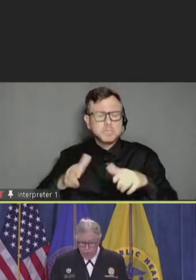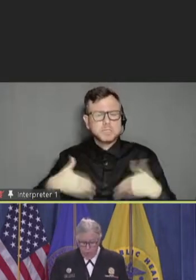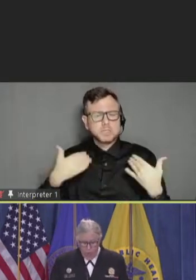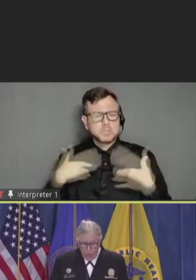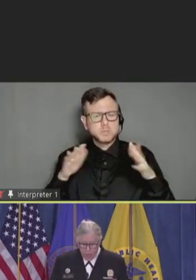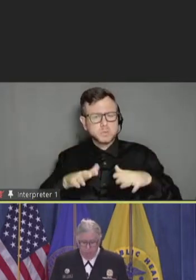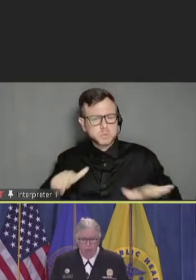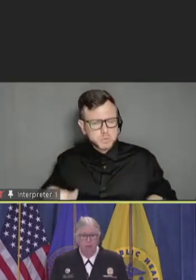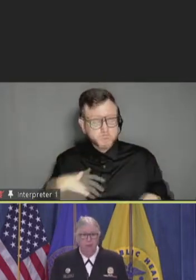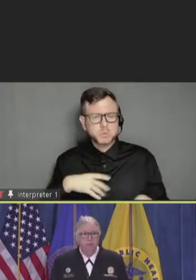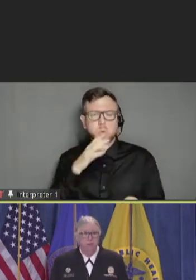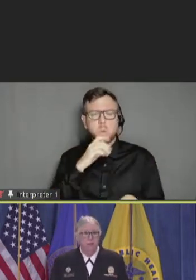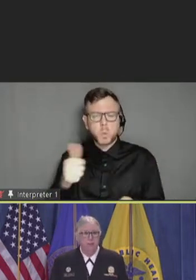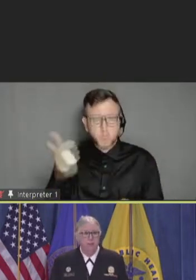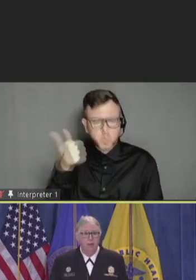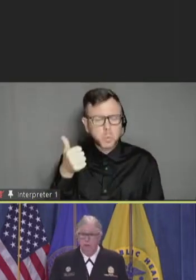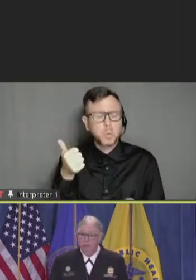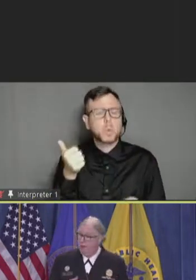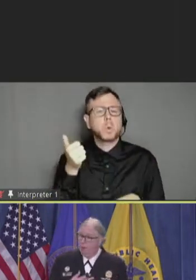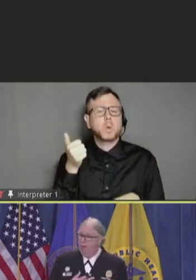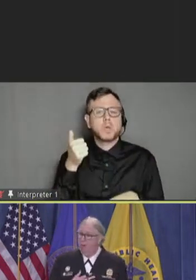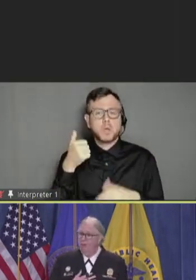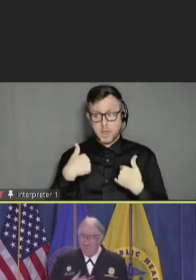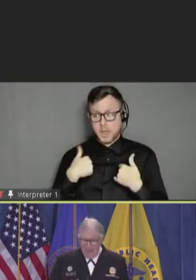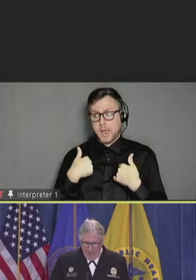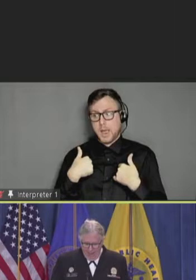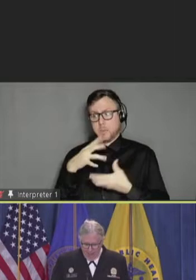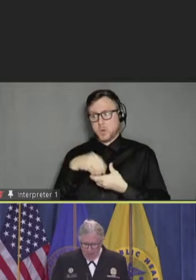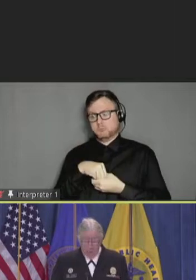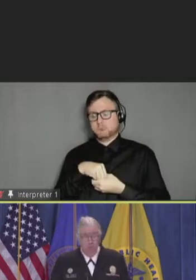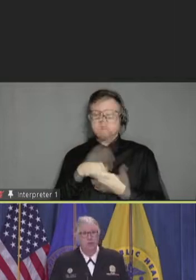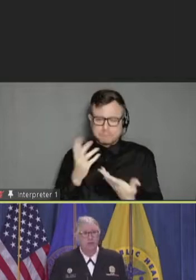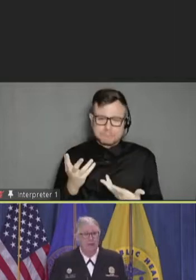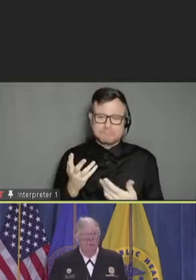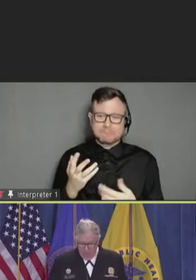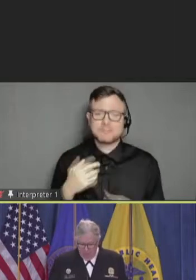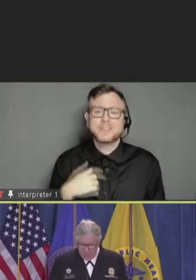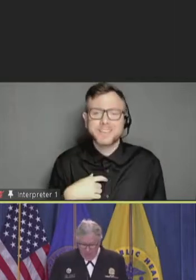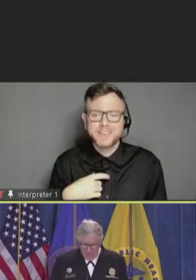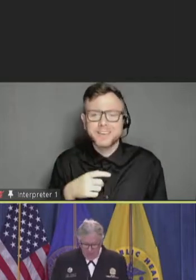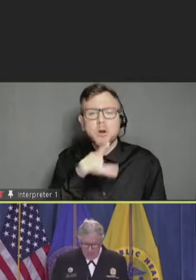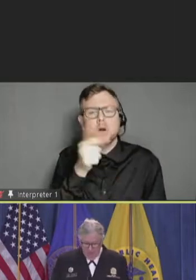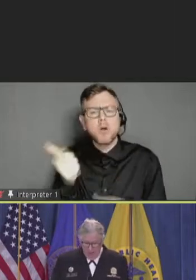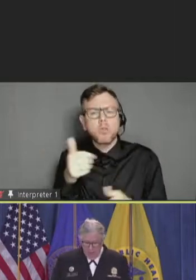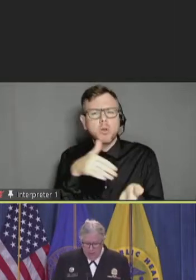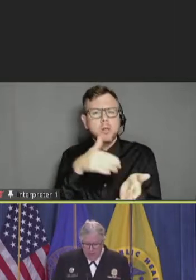older Americans, of which I am one, and those with medical conditions.